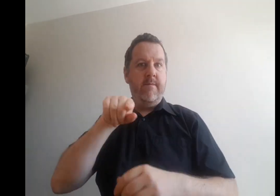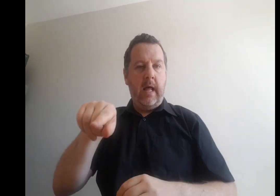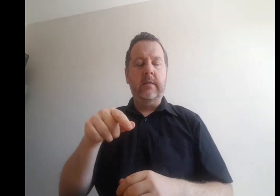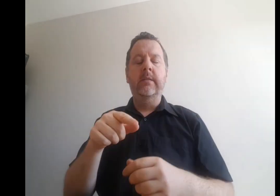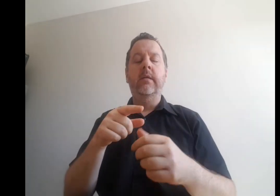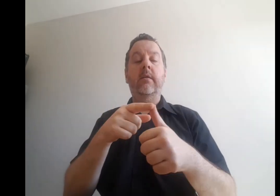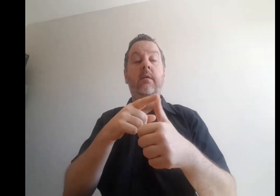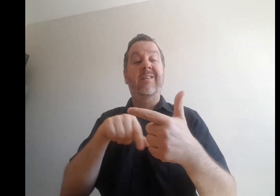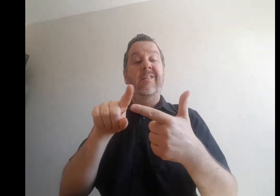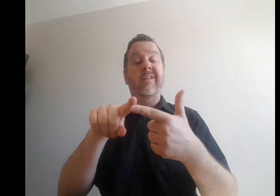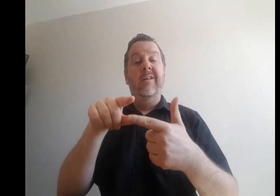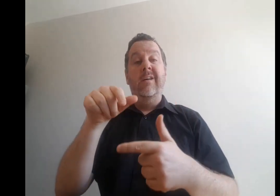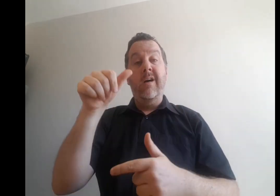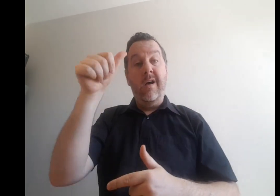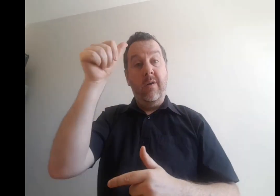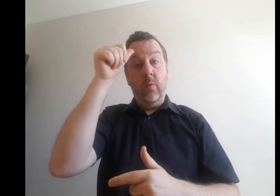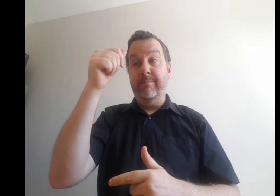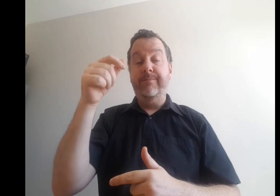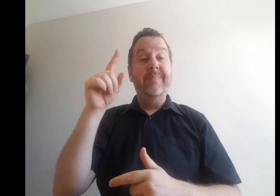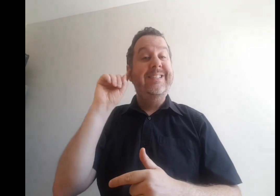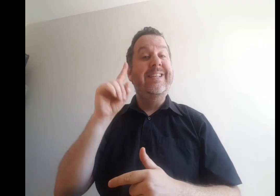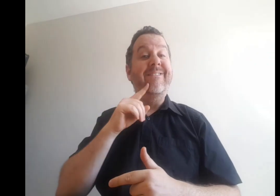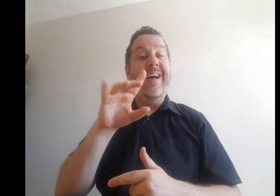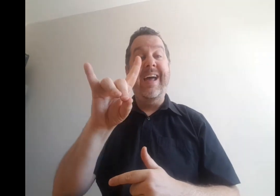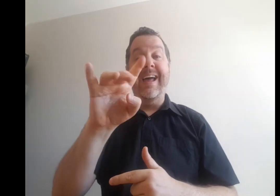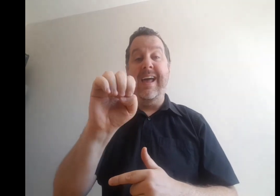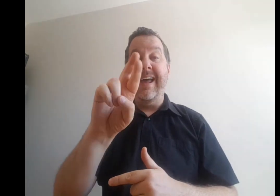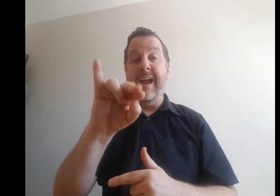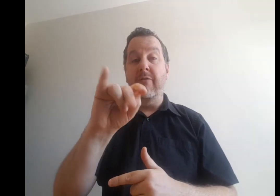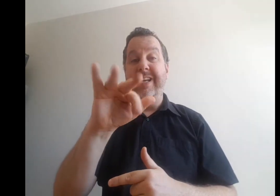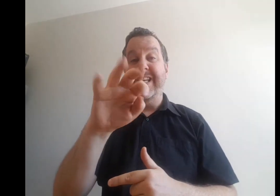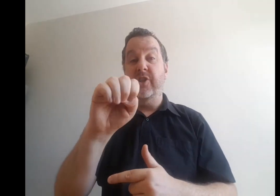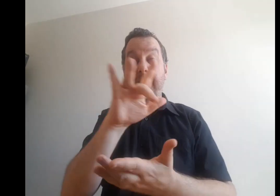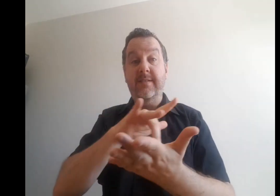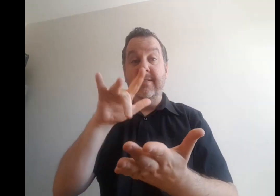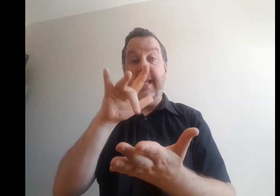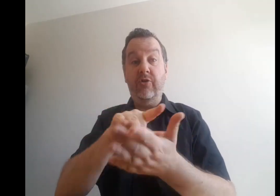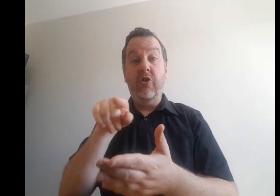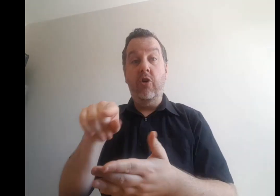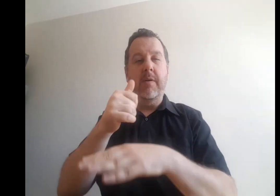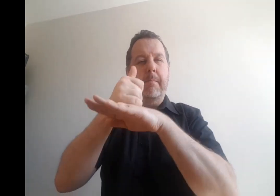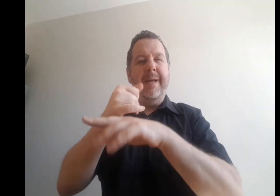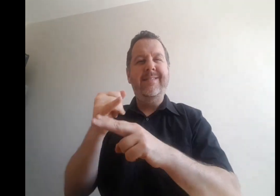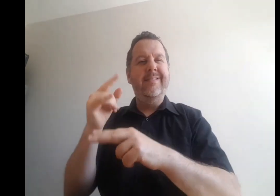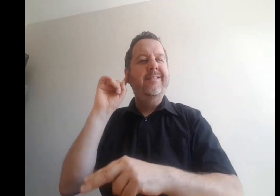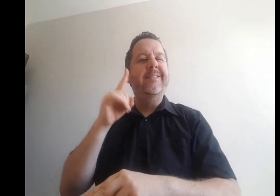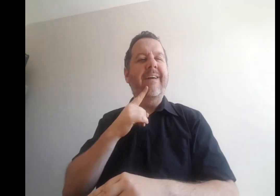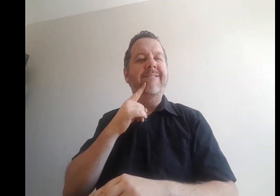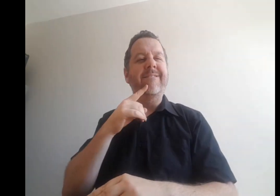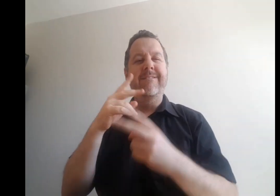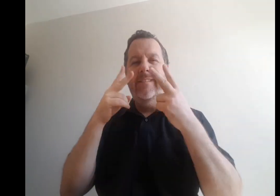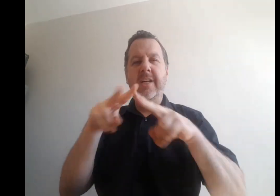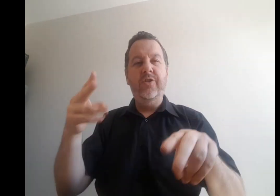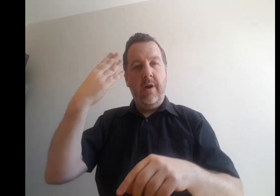The Deaf Heritage Centre, which is an organisation based in Deaf Village Ireland